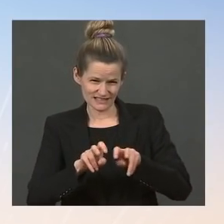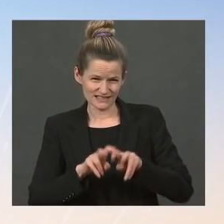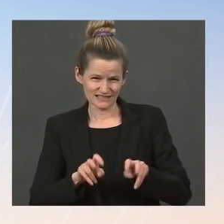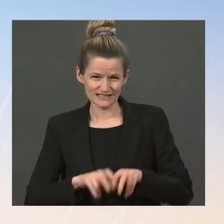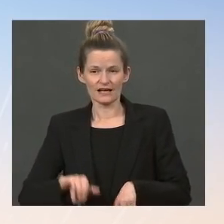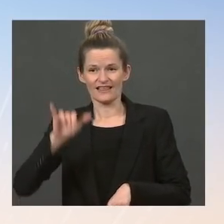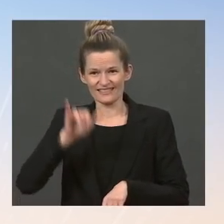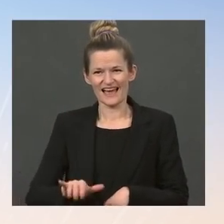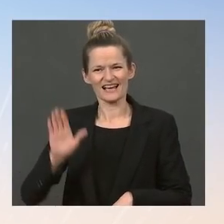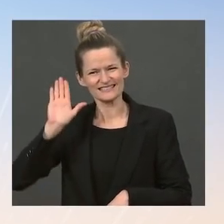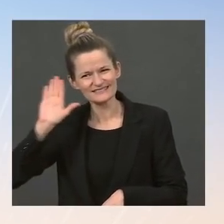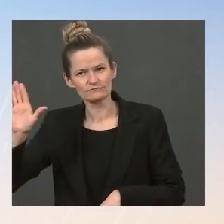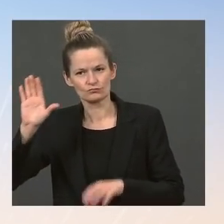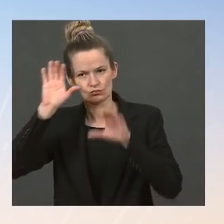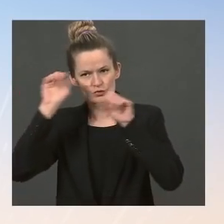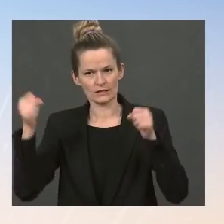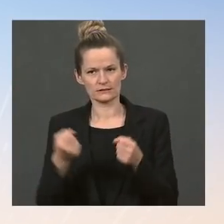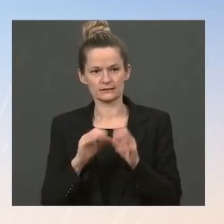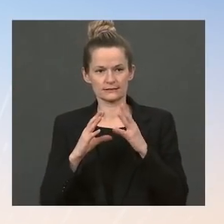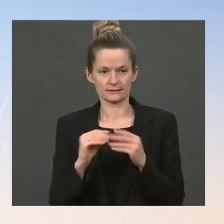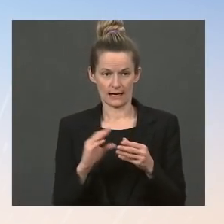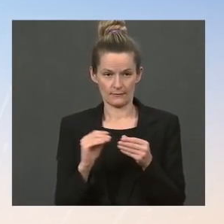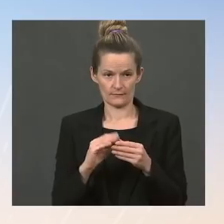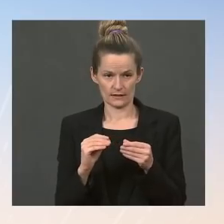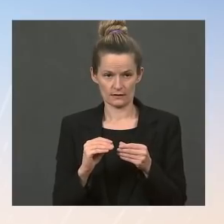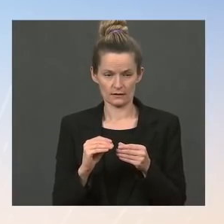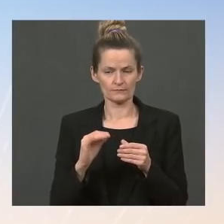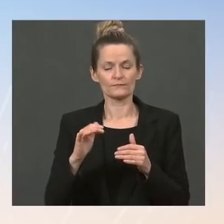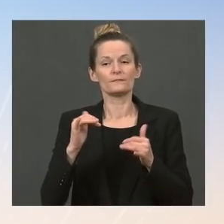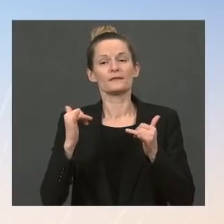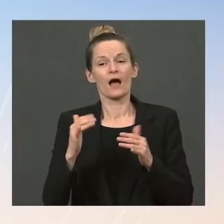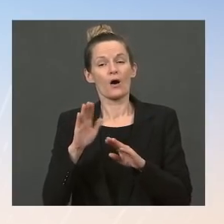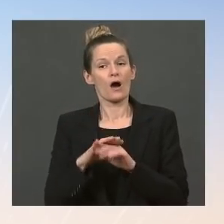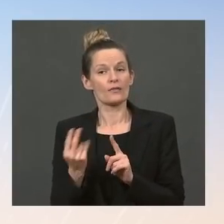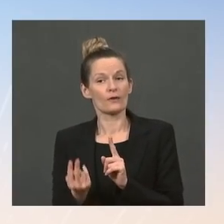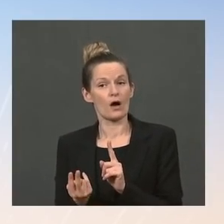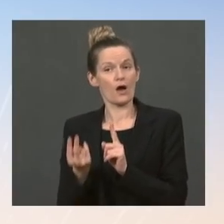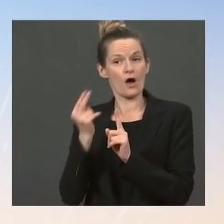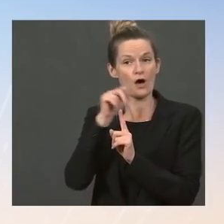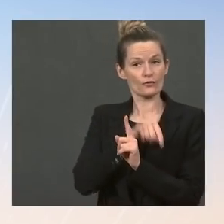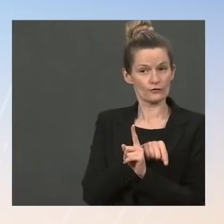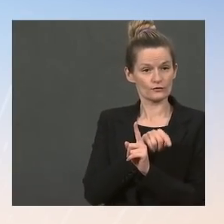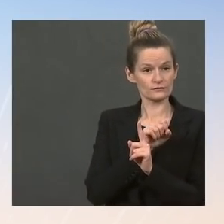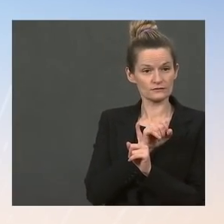If you look at it on the flip side of this -- right? it is, at the time, they made this announcement in part